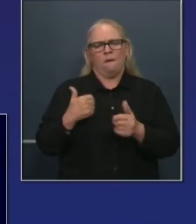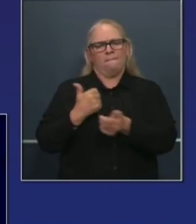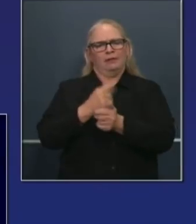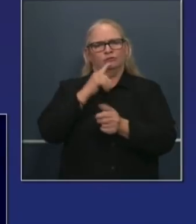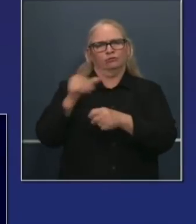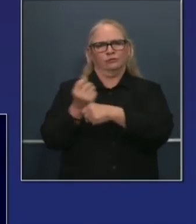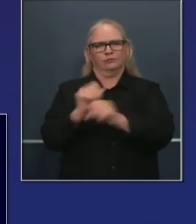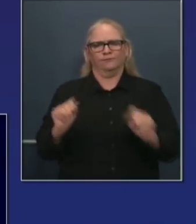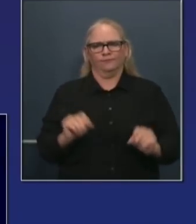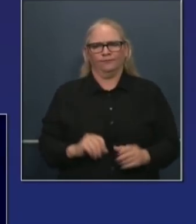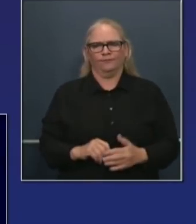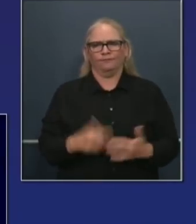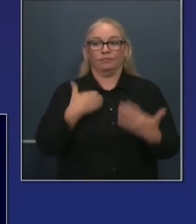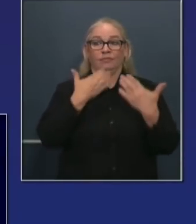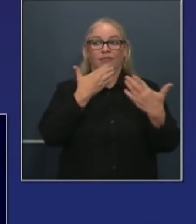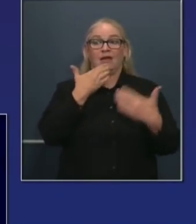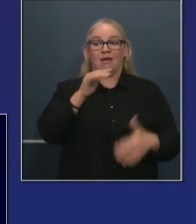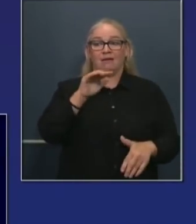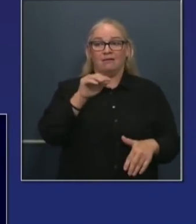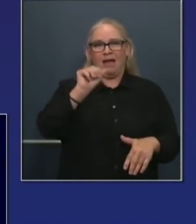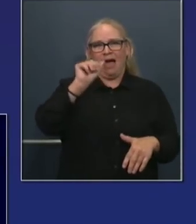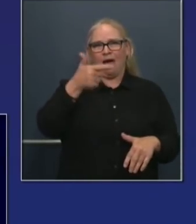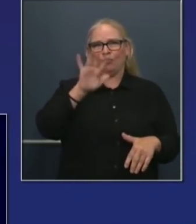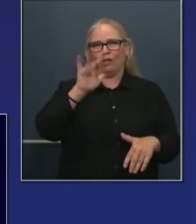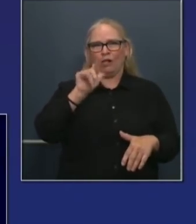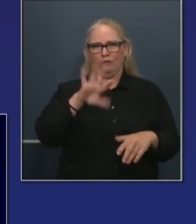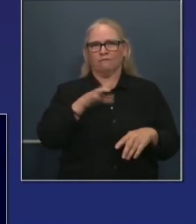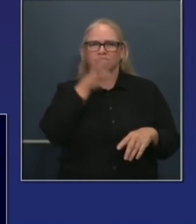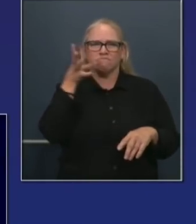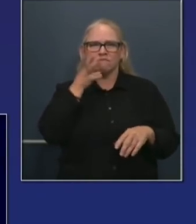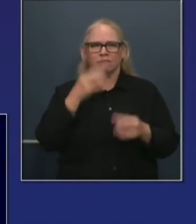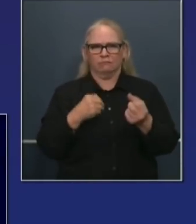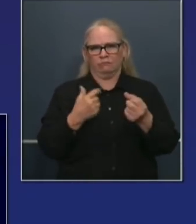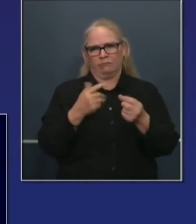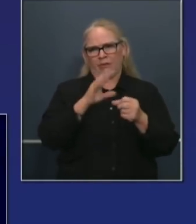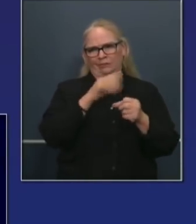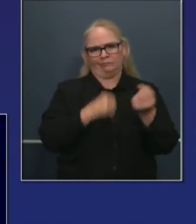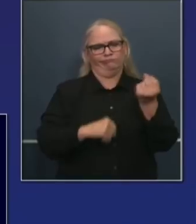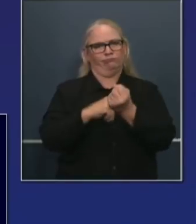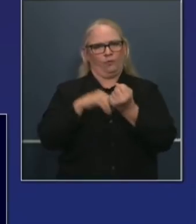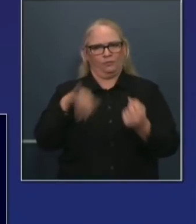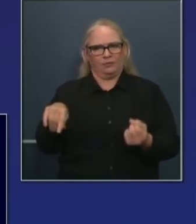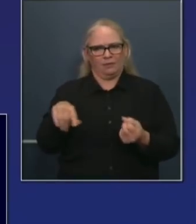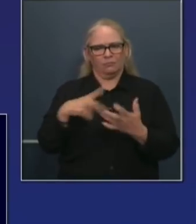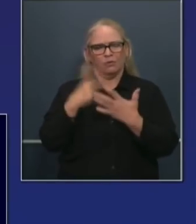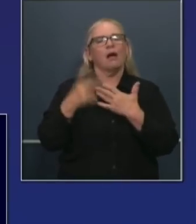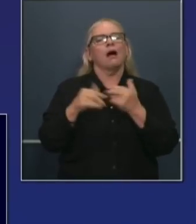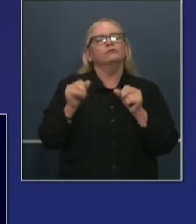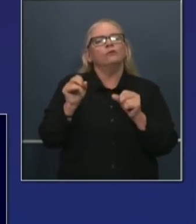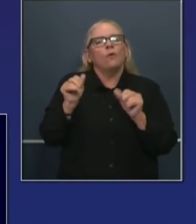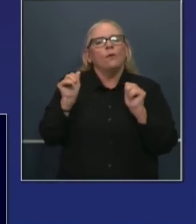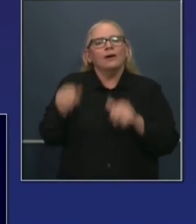ON THAT DOING AN INCREDIBLE JOB SUPPORTING AGO WORKERS AND FARM WORKERS WITH THE WORK FORCE AND